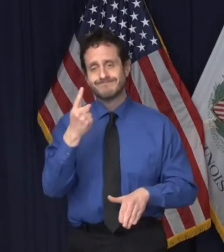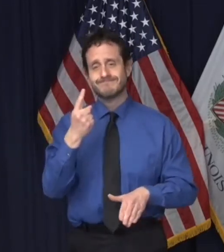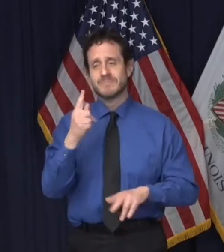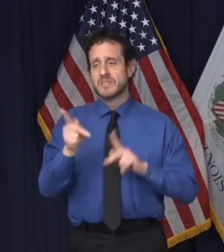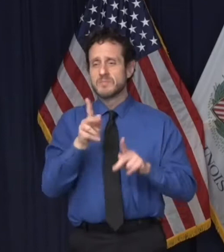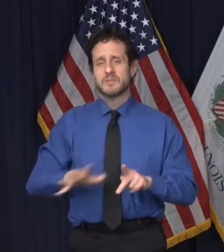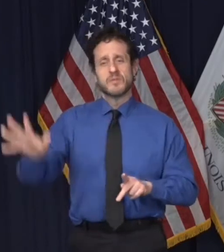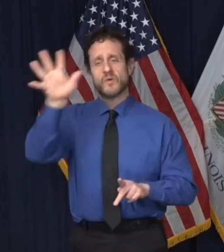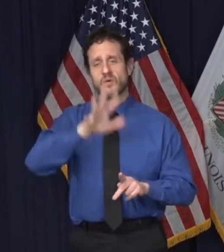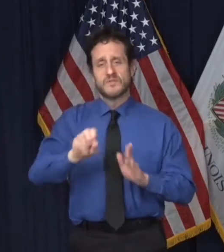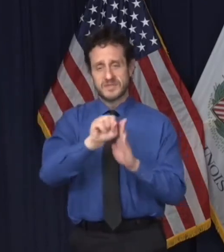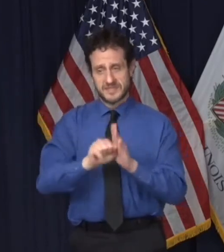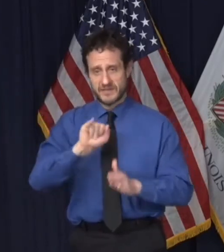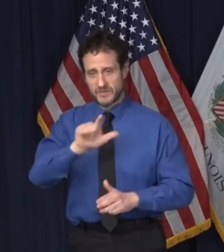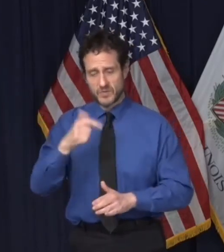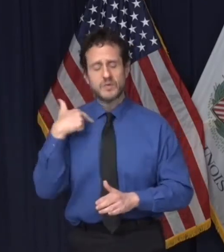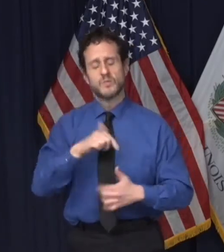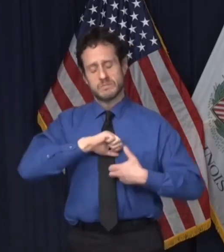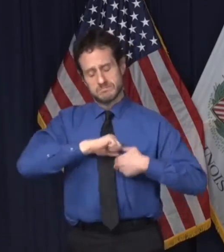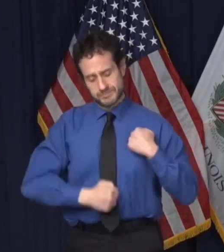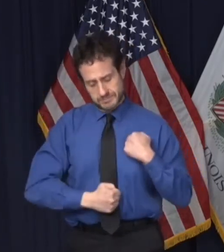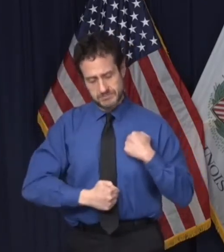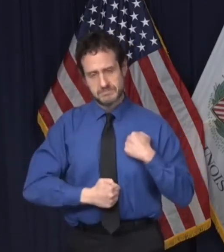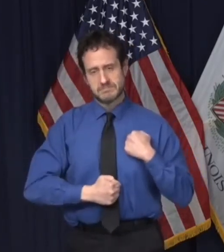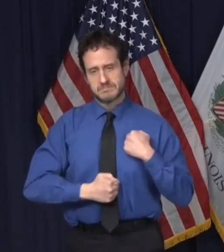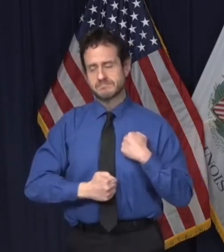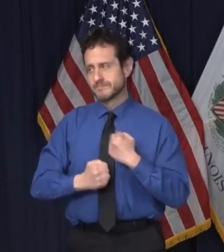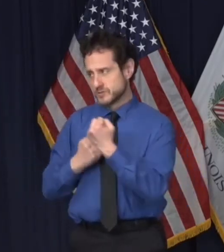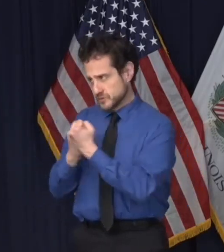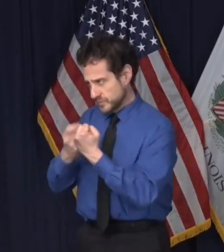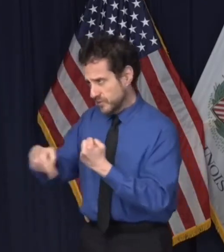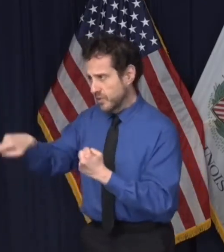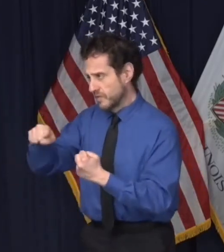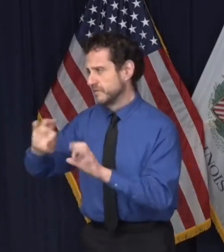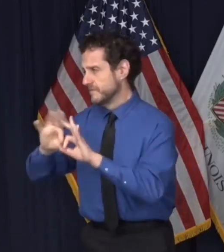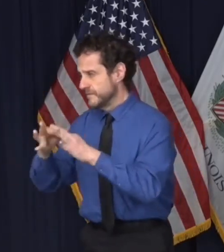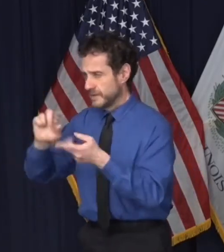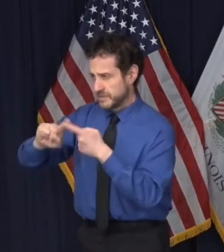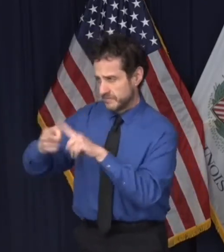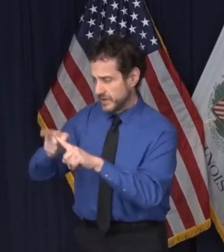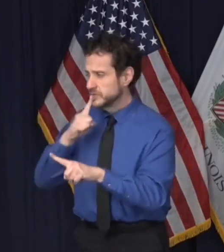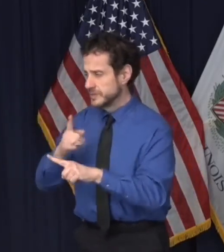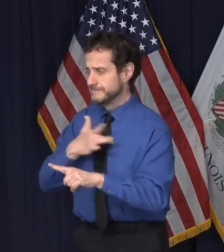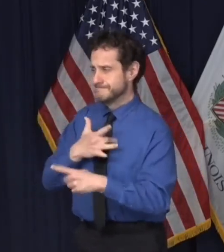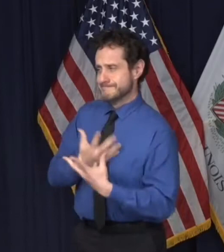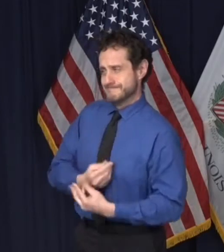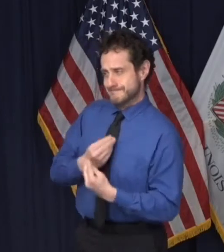VIRUS, THE ENTIRE STATE OF ILLINOIS GRIEVES WITH YOU.